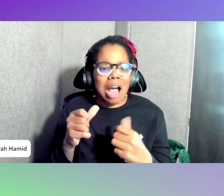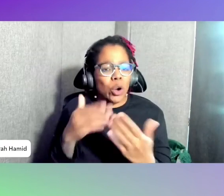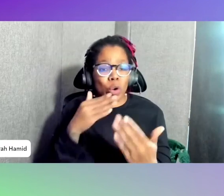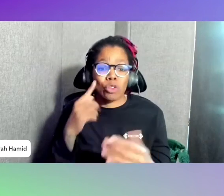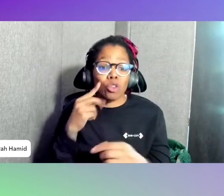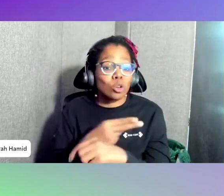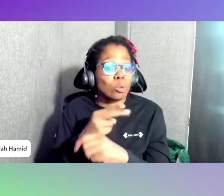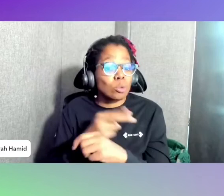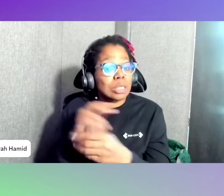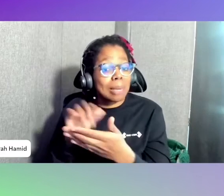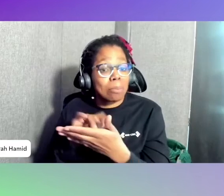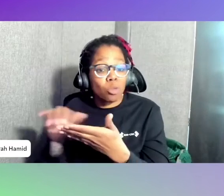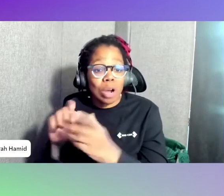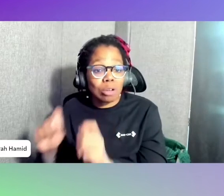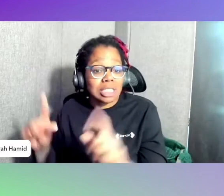your head around. It's very